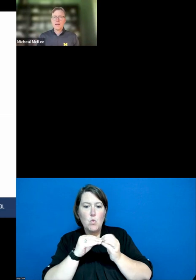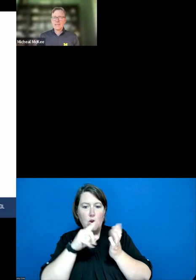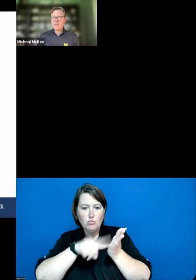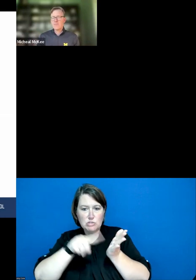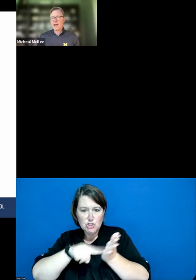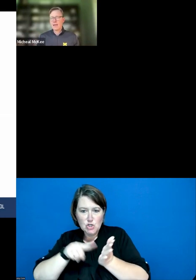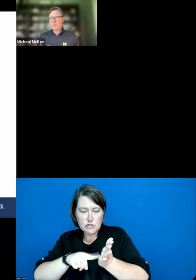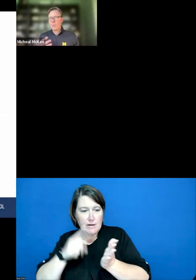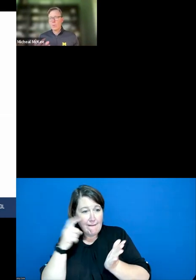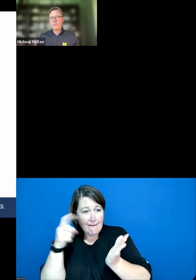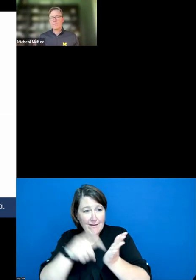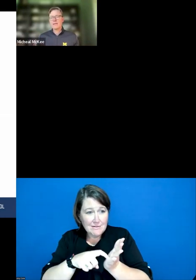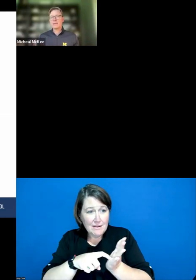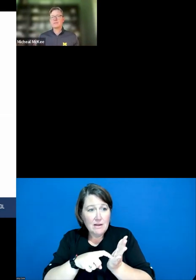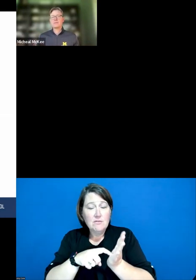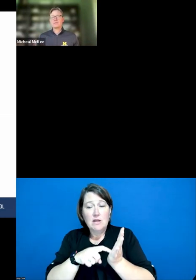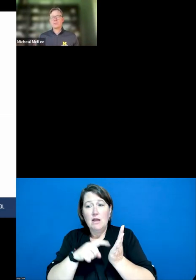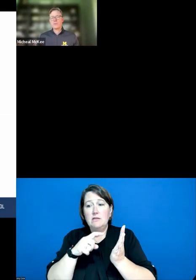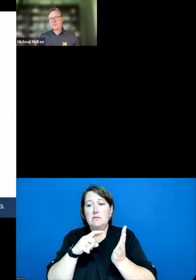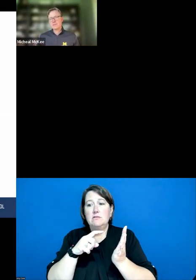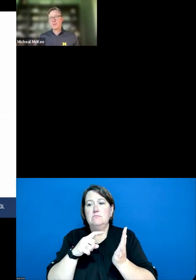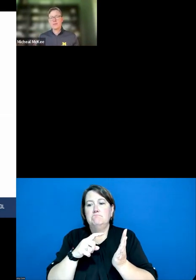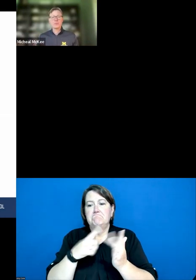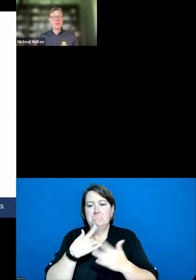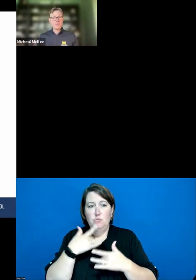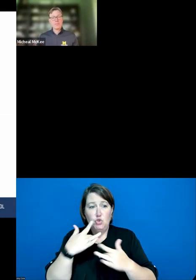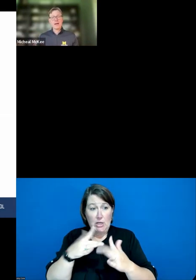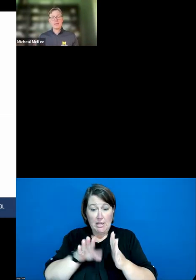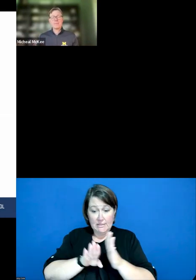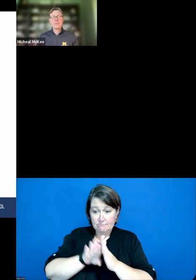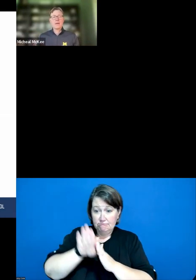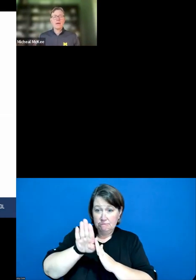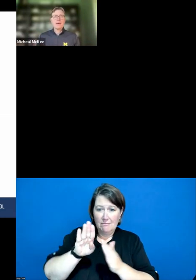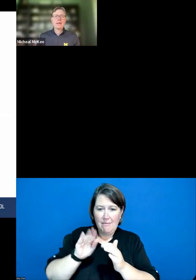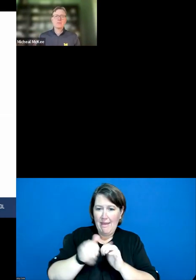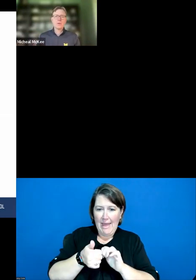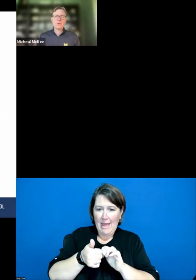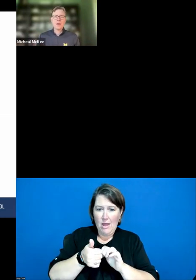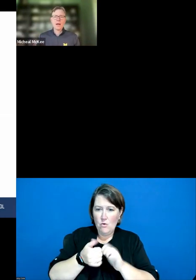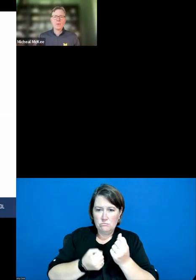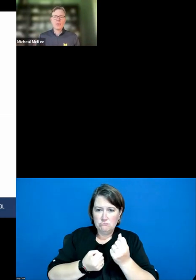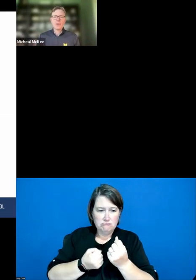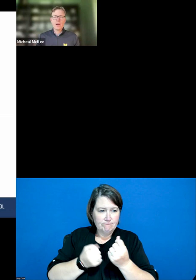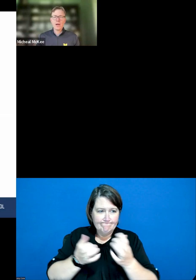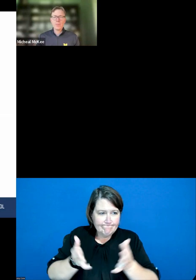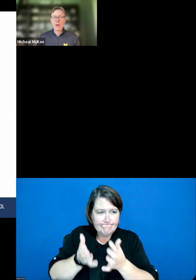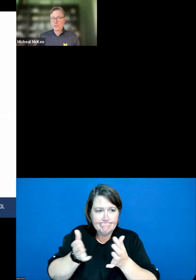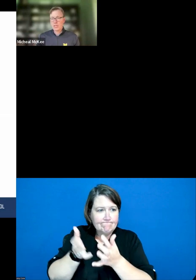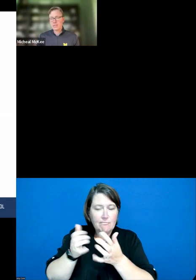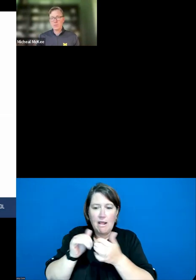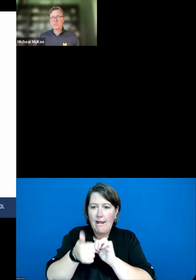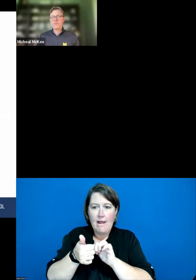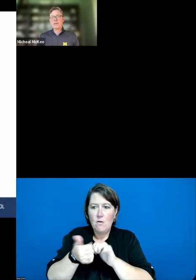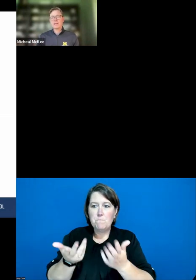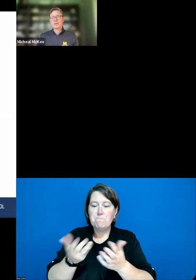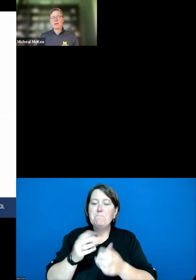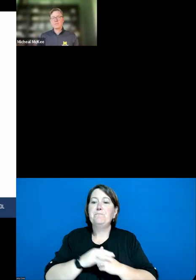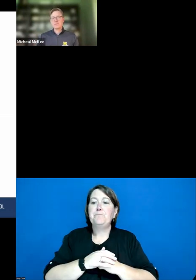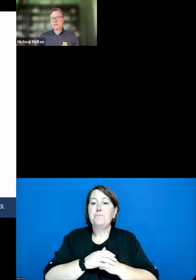identify what these trends are being driven by. And so our project that was funded, obviously,